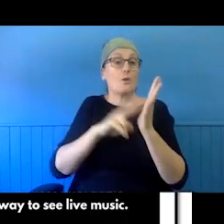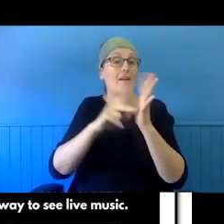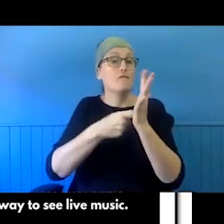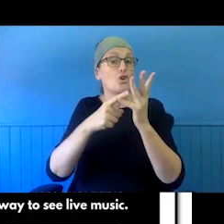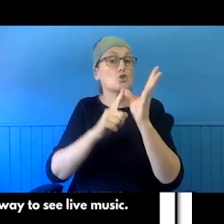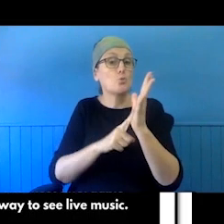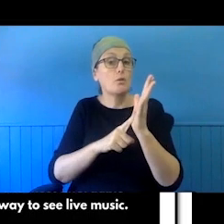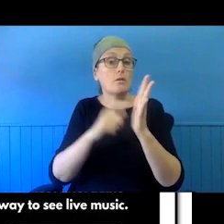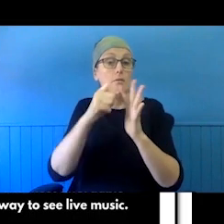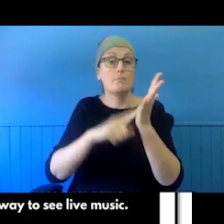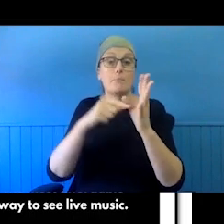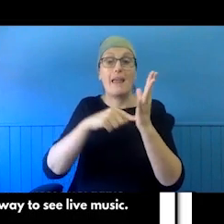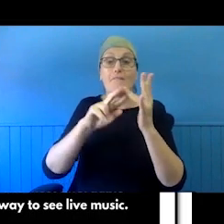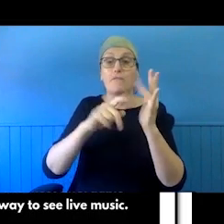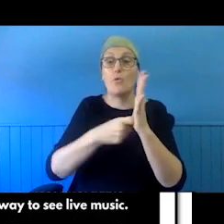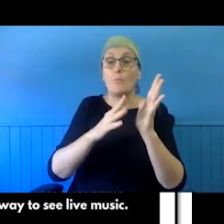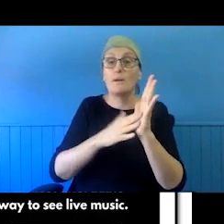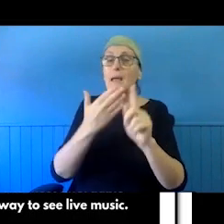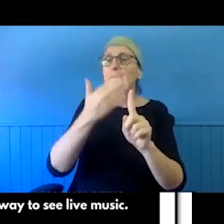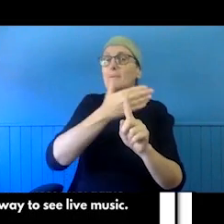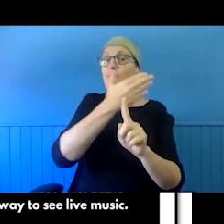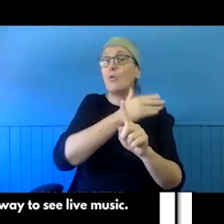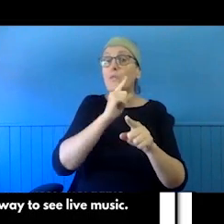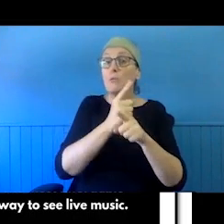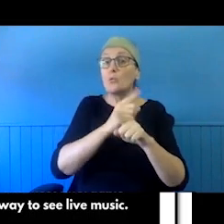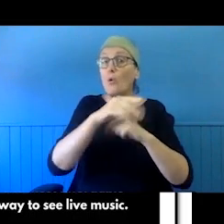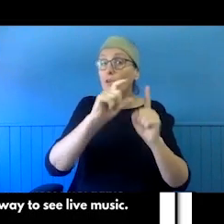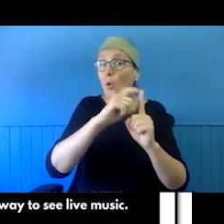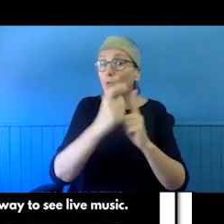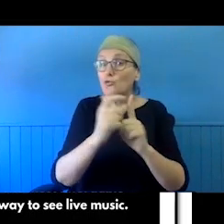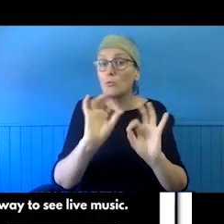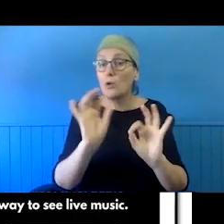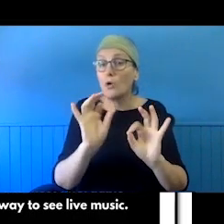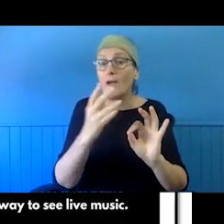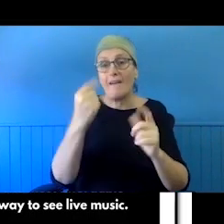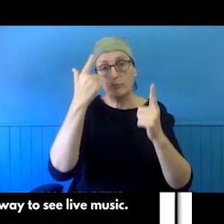culture. For example - amazing projects like Seabin, which has